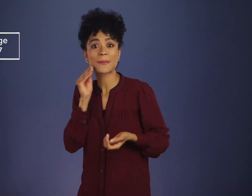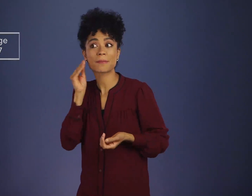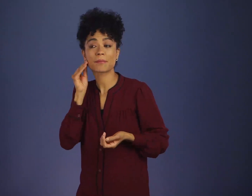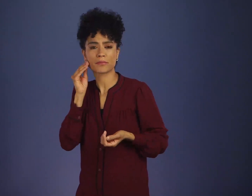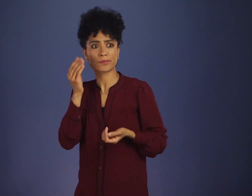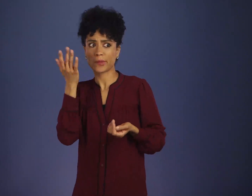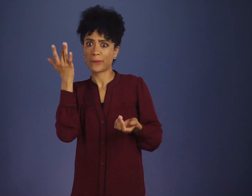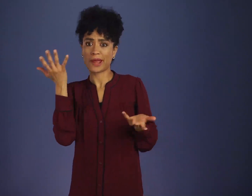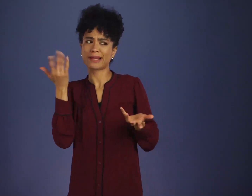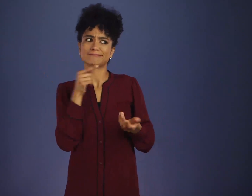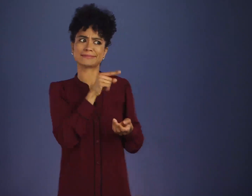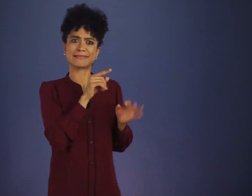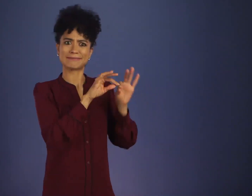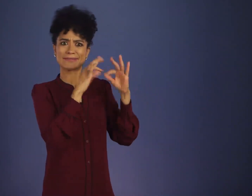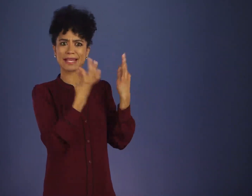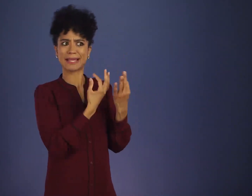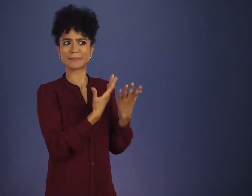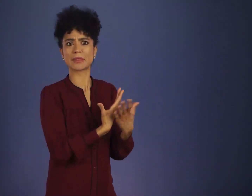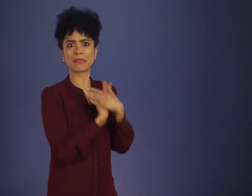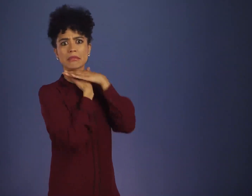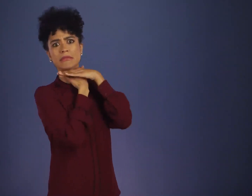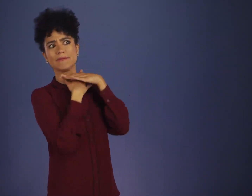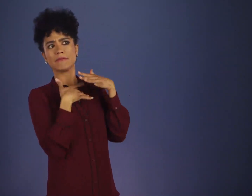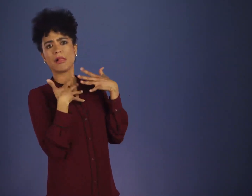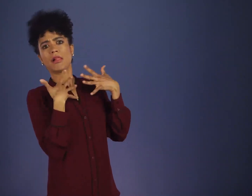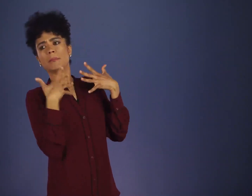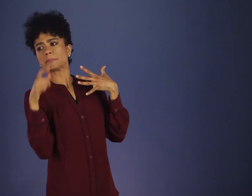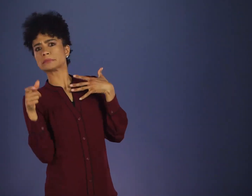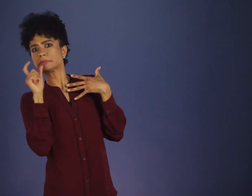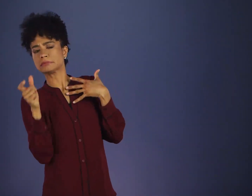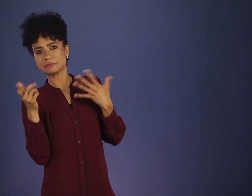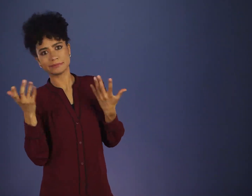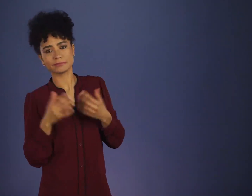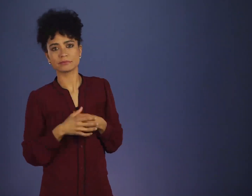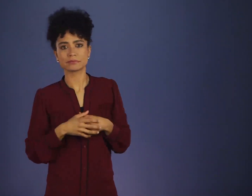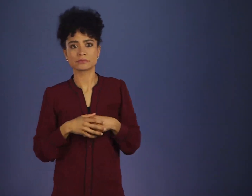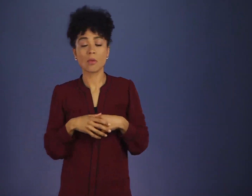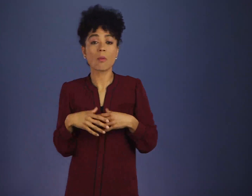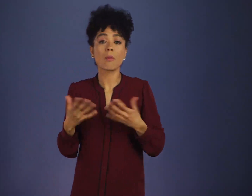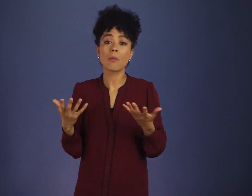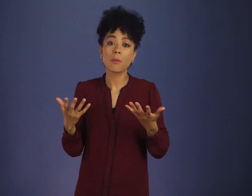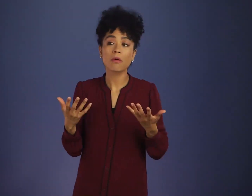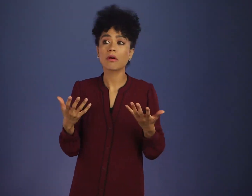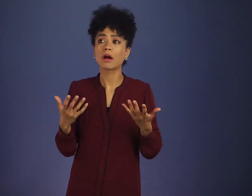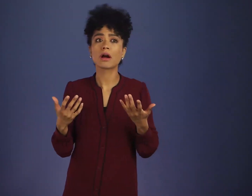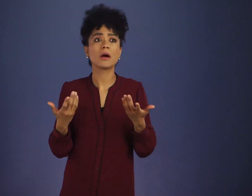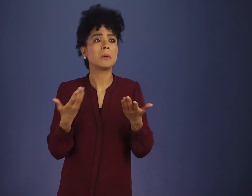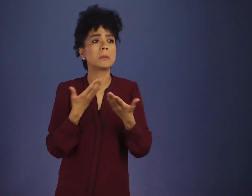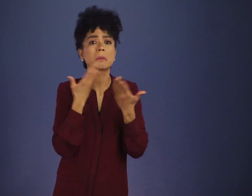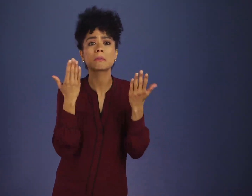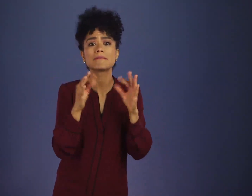We had to drink because at home we were smothered with love or got none at all.